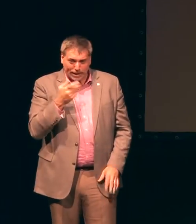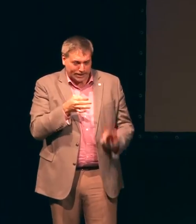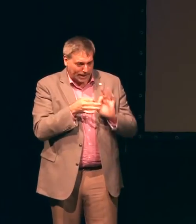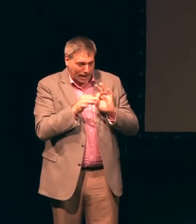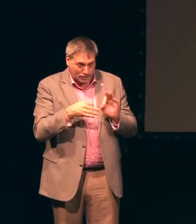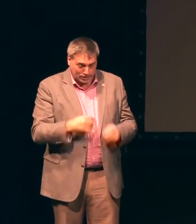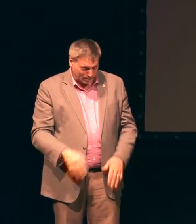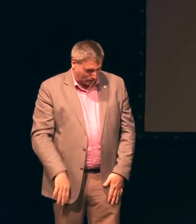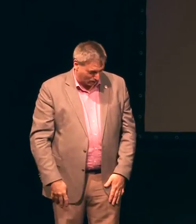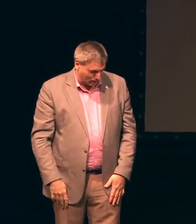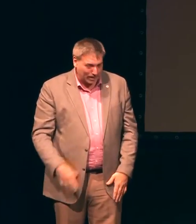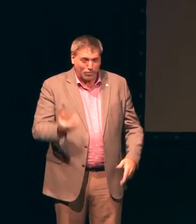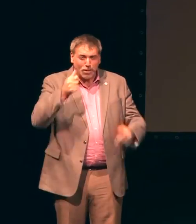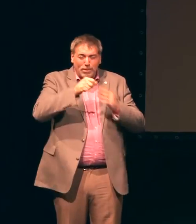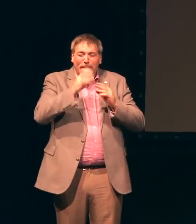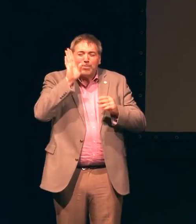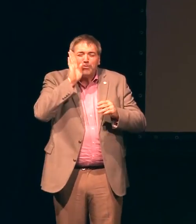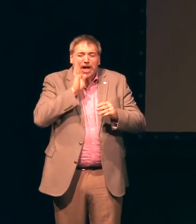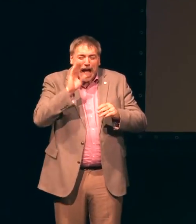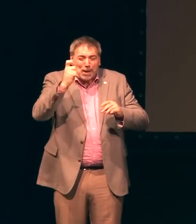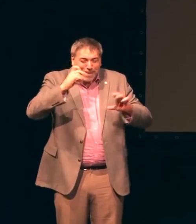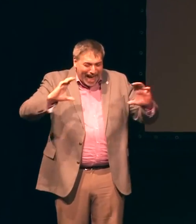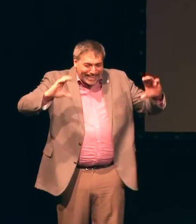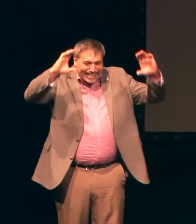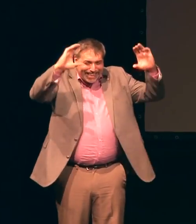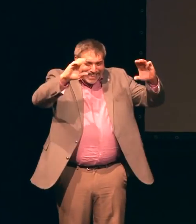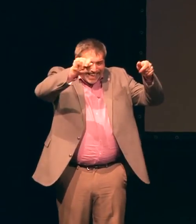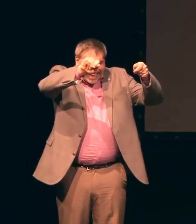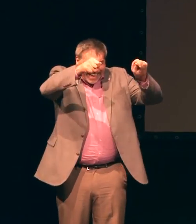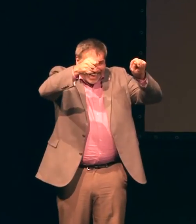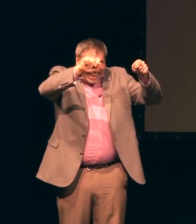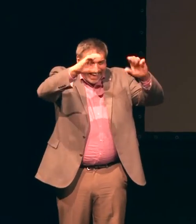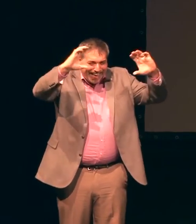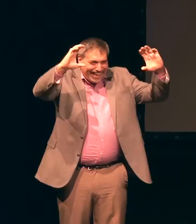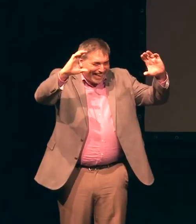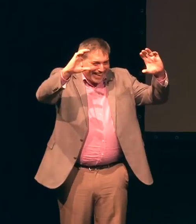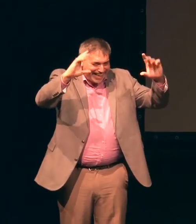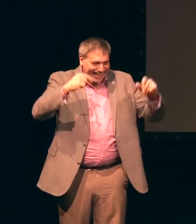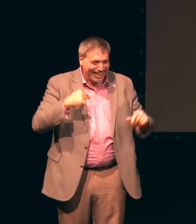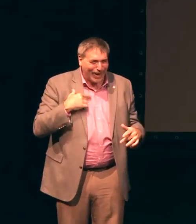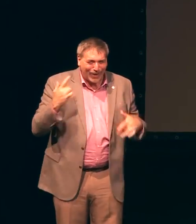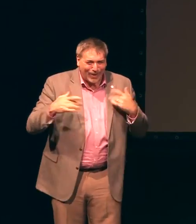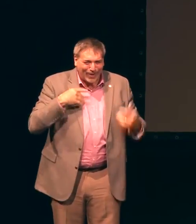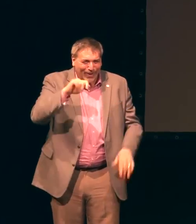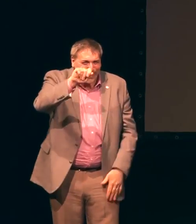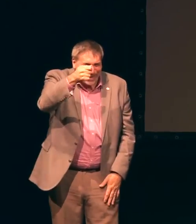was so frustrating. Remember like that brown box you used for the captioning with the dials